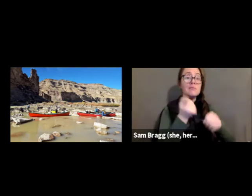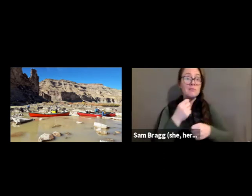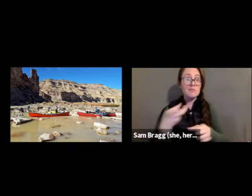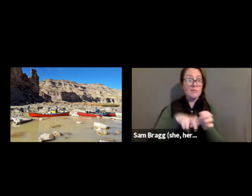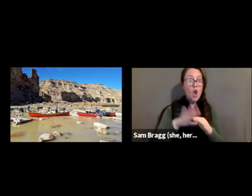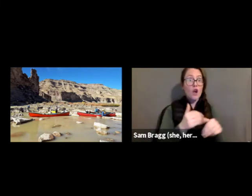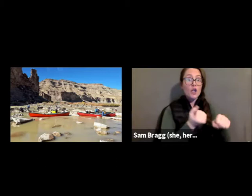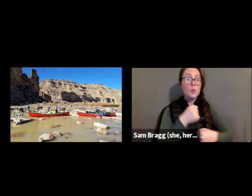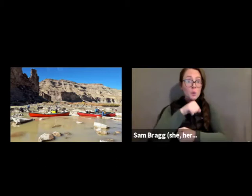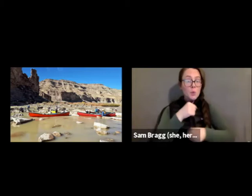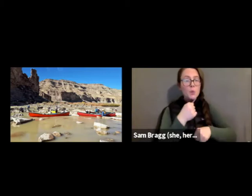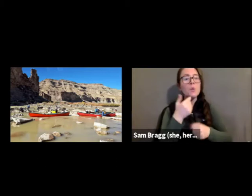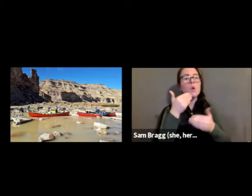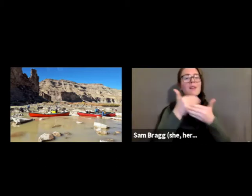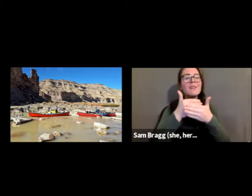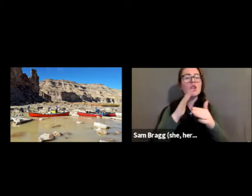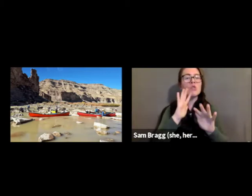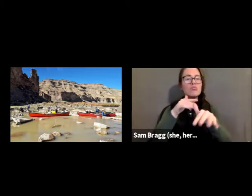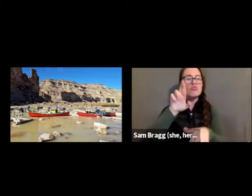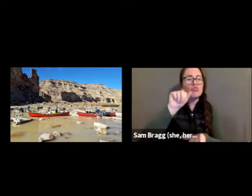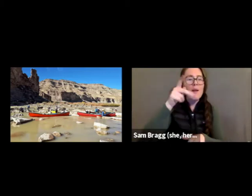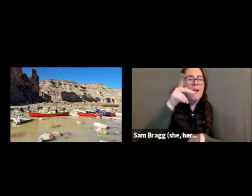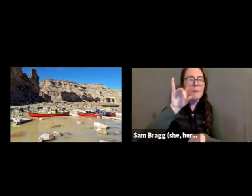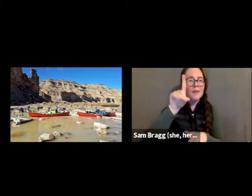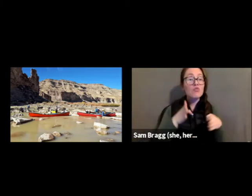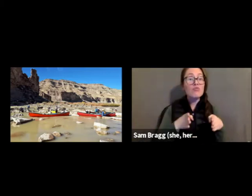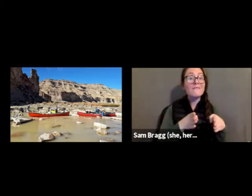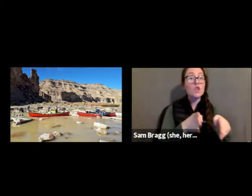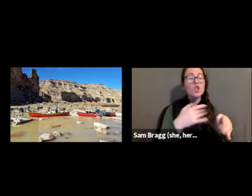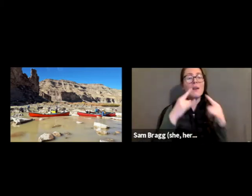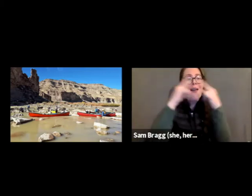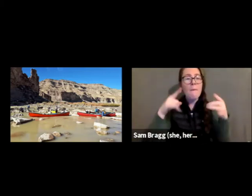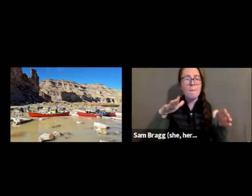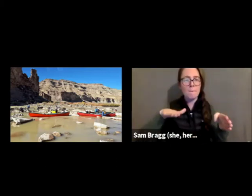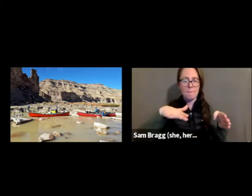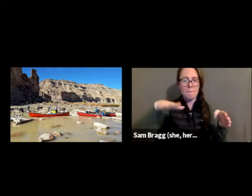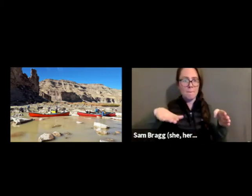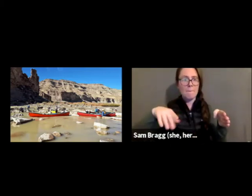I'll do it I'll try this out. So she got in her canoe and she got close to the rapids and she was